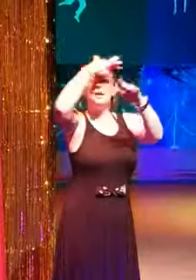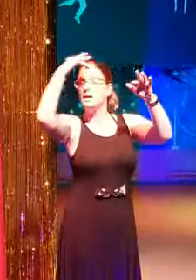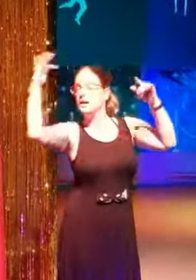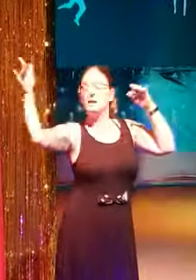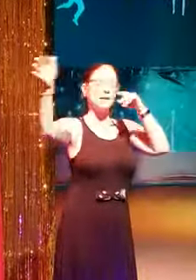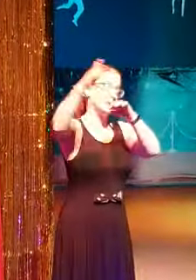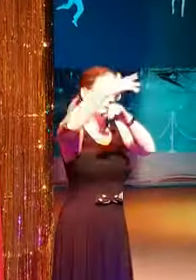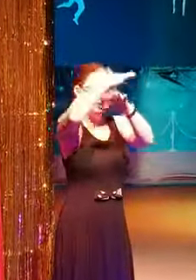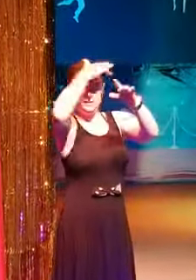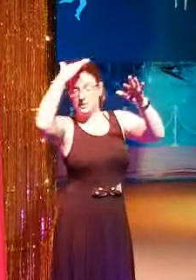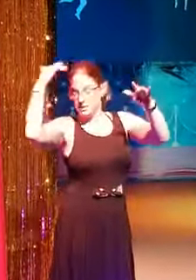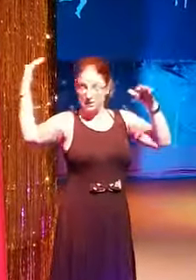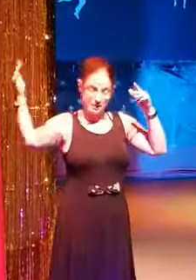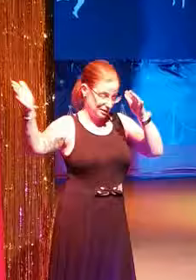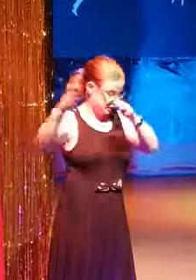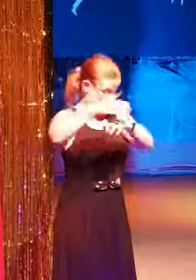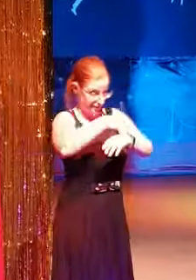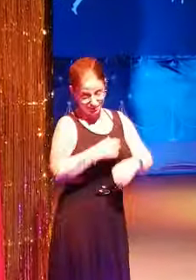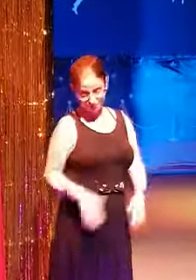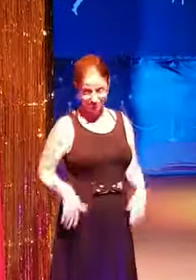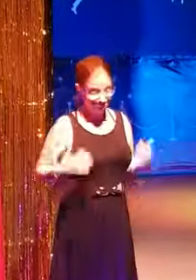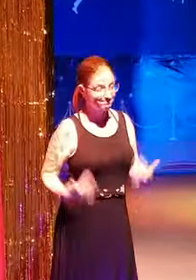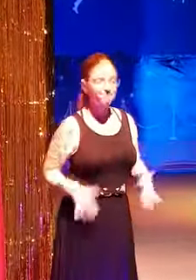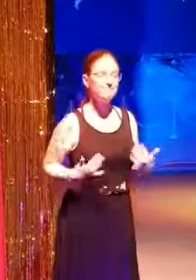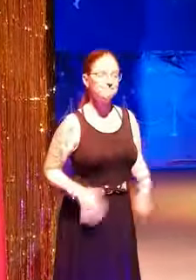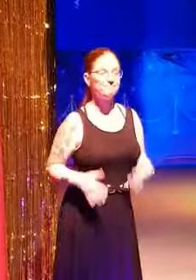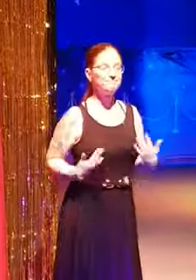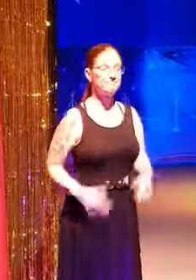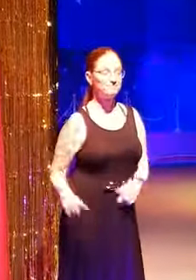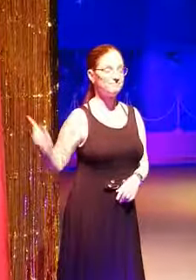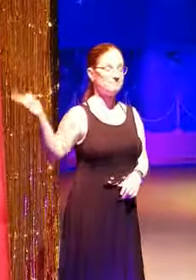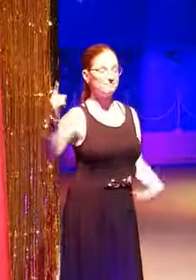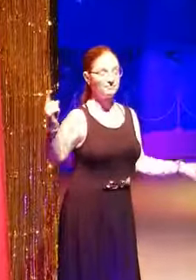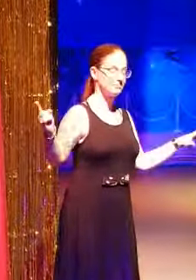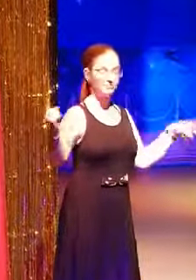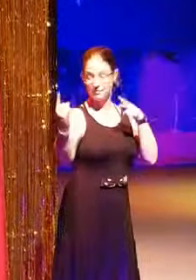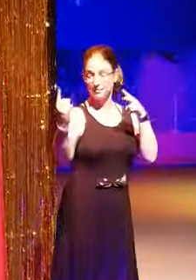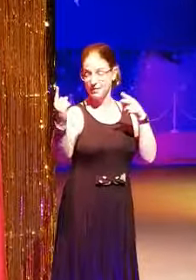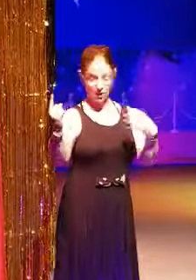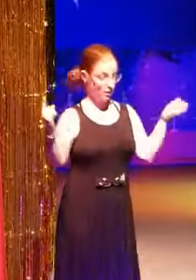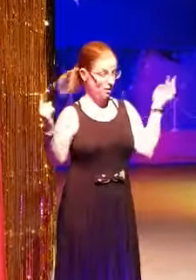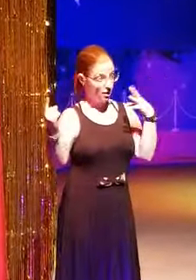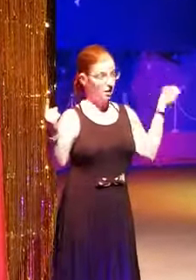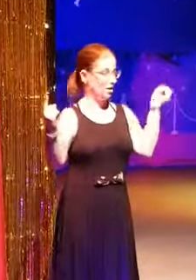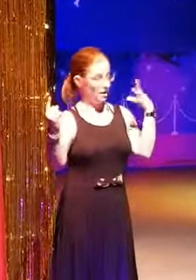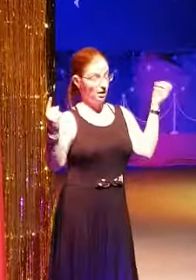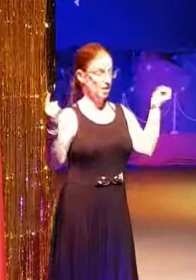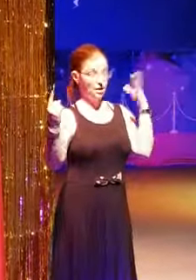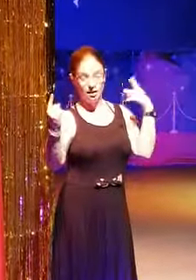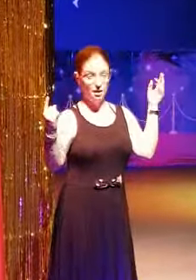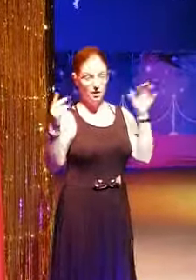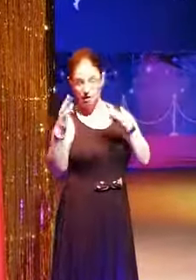There's a fire within my soul Just one look and I can hear a bell ring